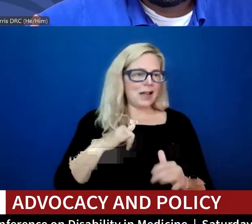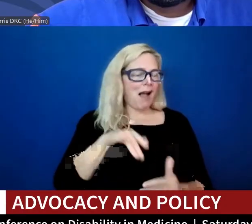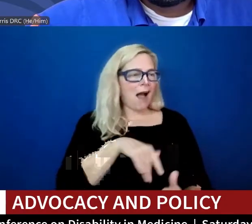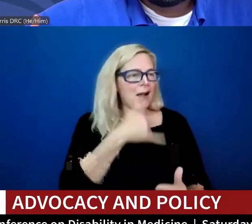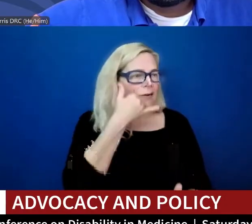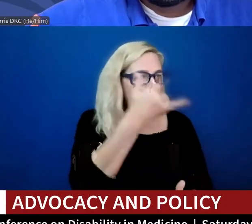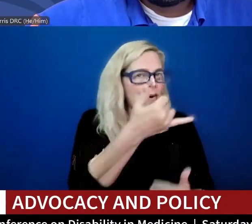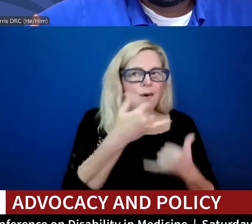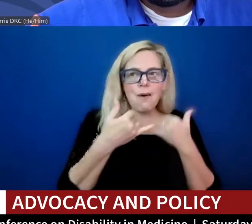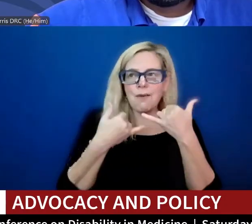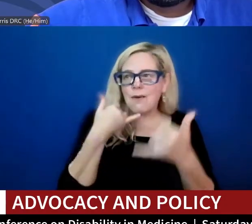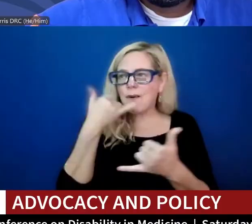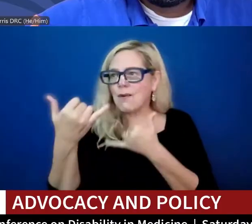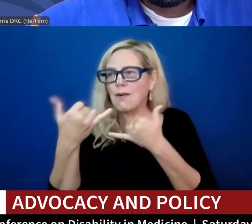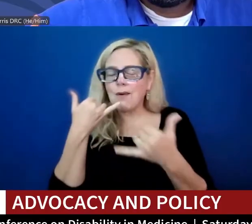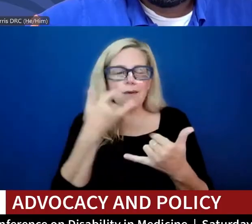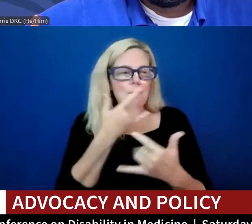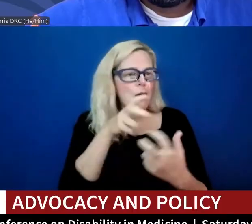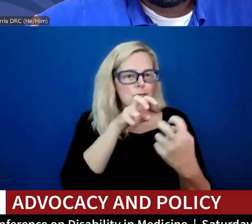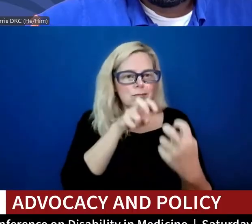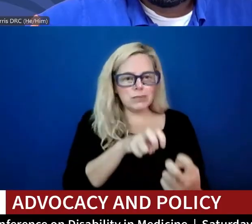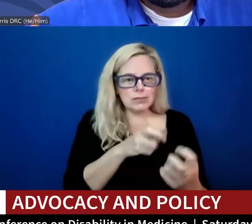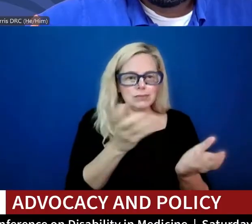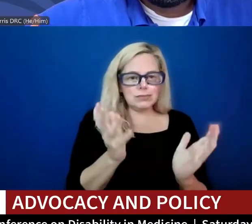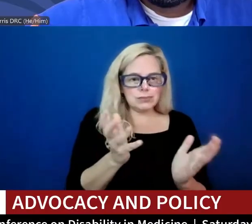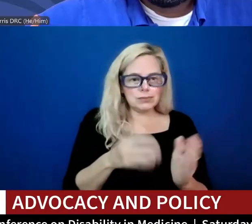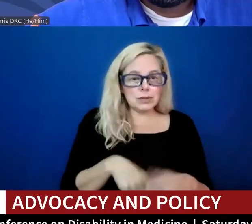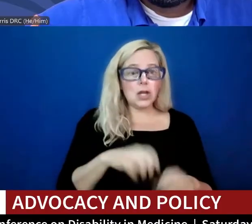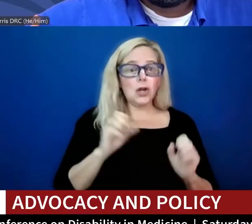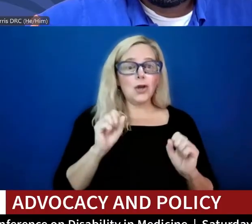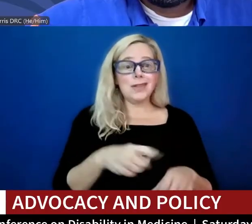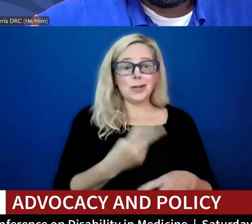who your two types of legislators you can talk to. Your representatives for your area which is